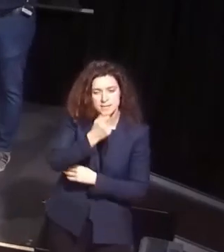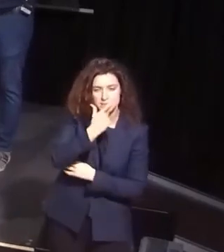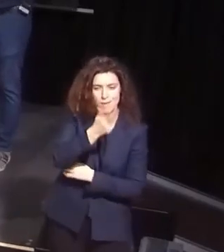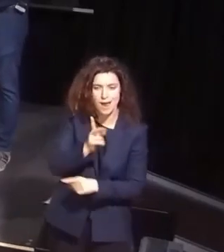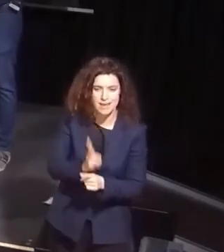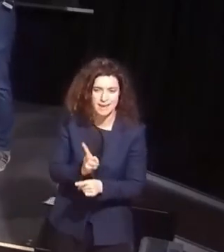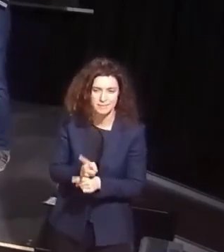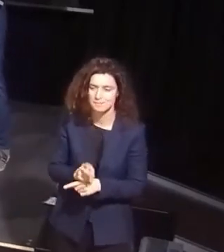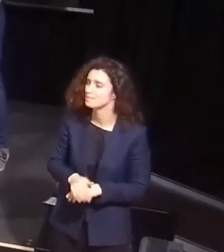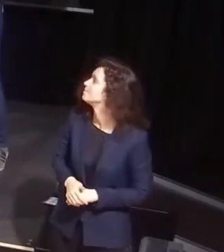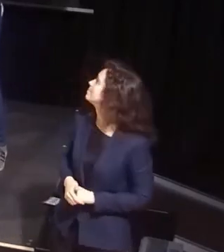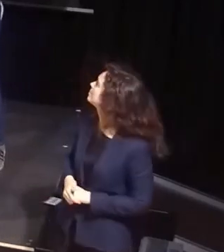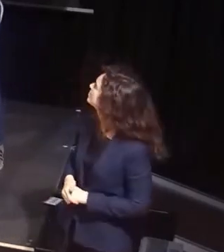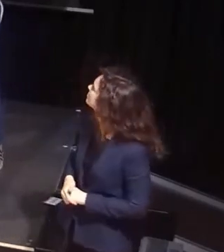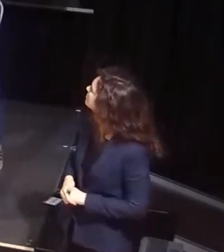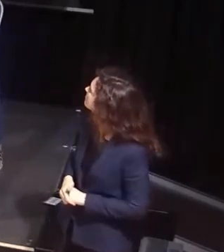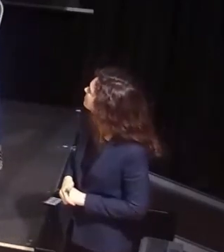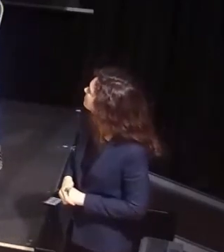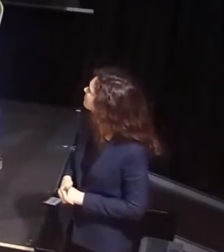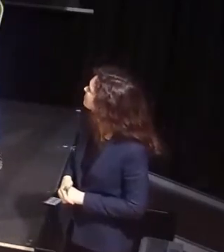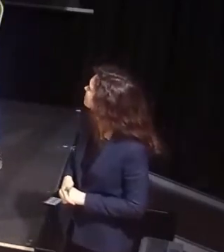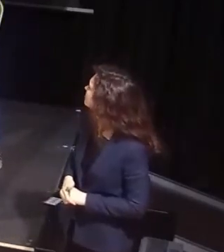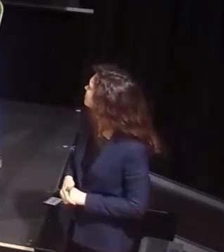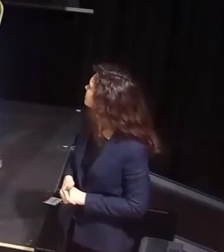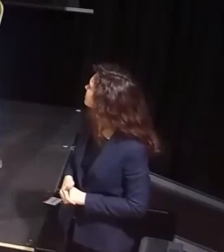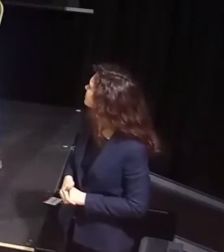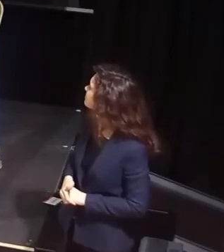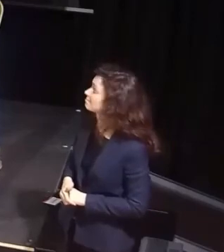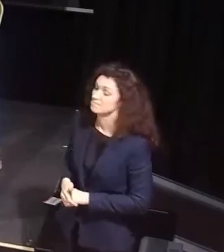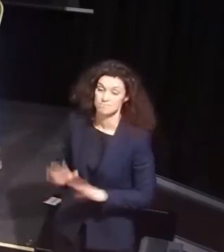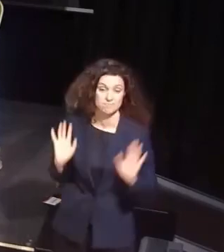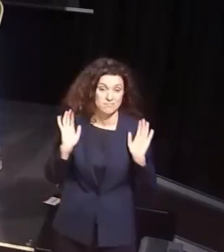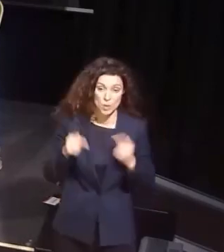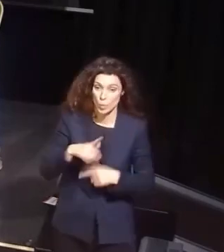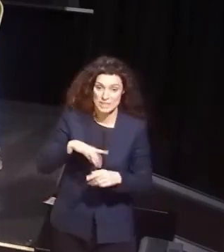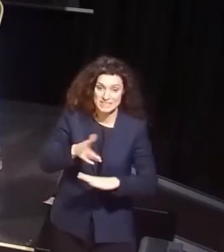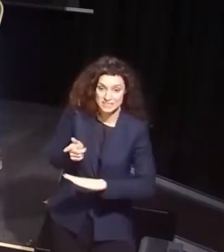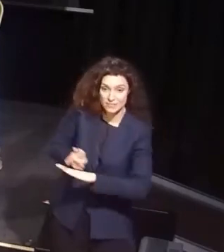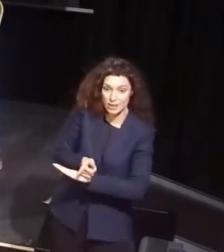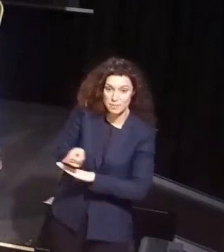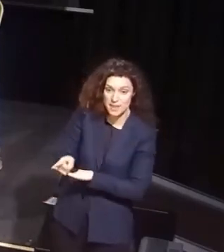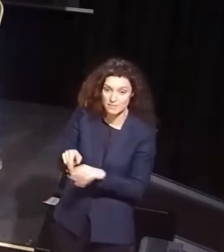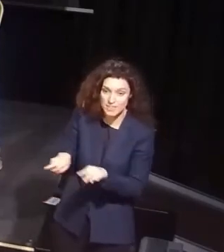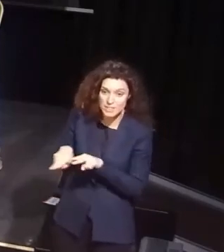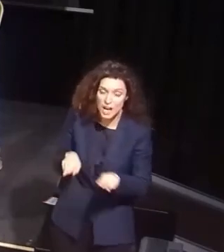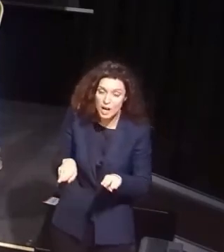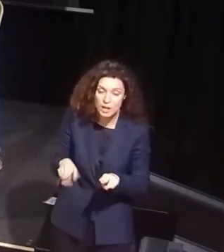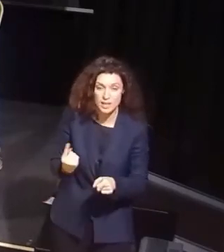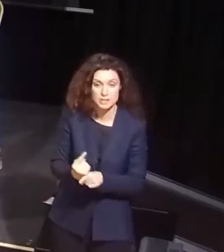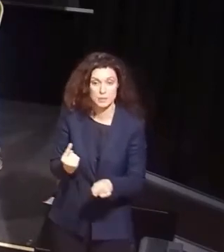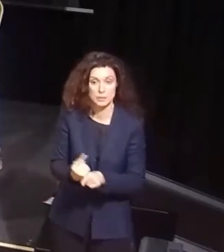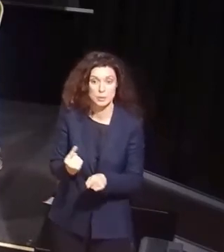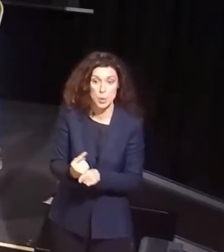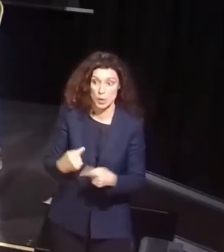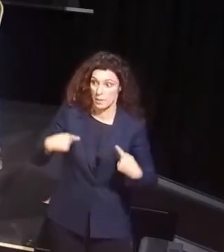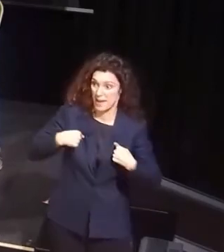Again, I'd like to add that I didn't actually create that video so the fact that I feature heavily in it is purely coincidental. LAUGHS